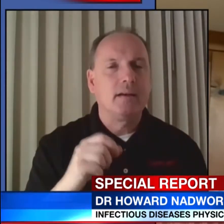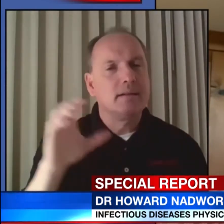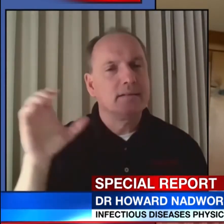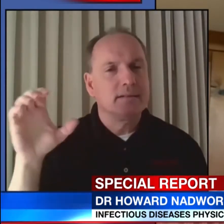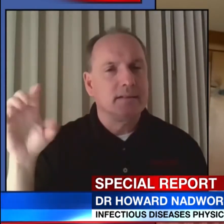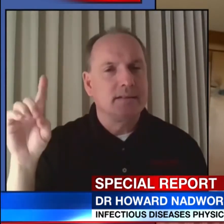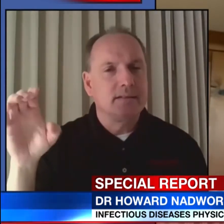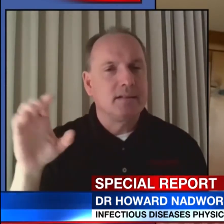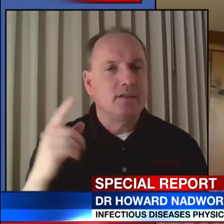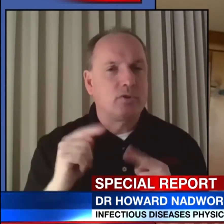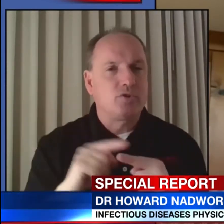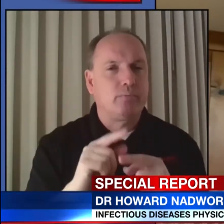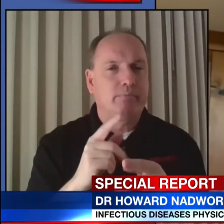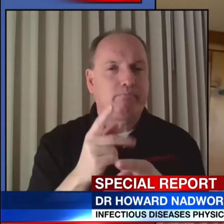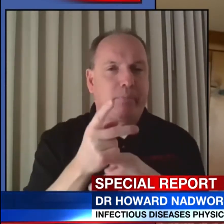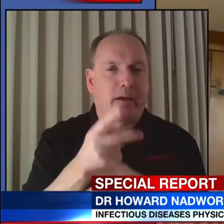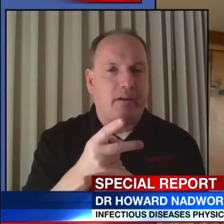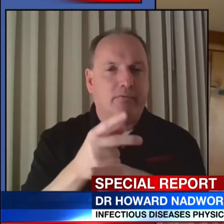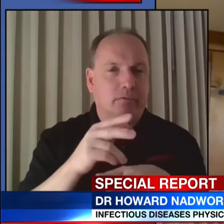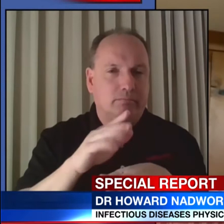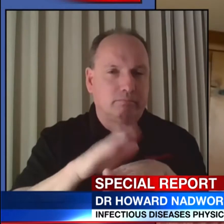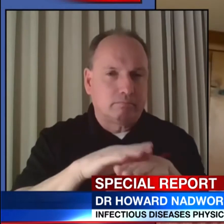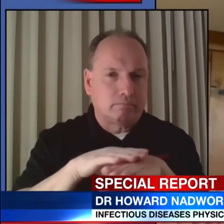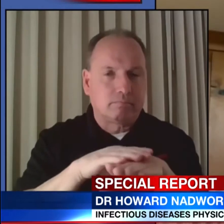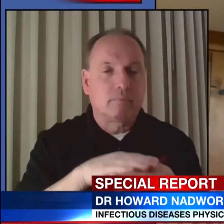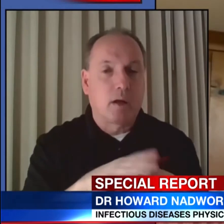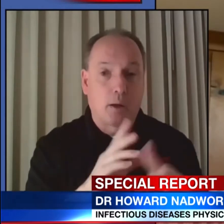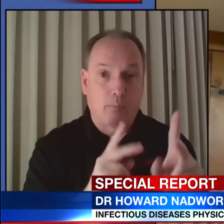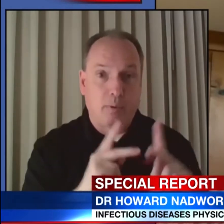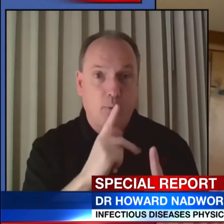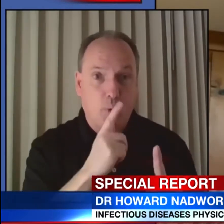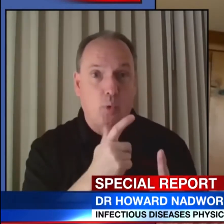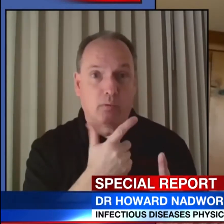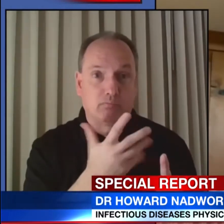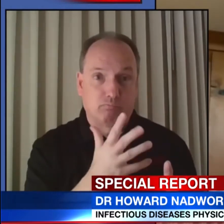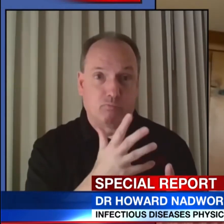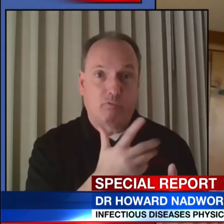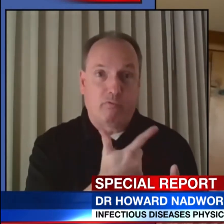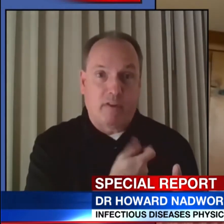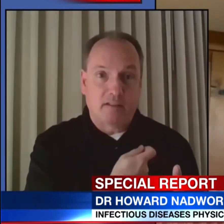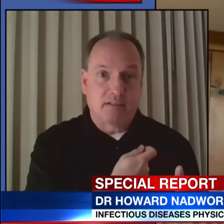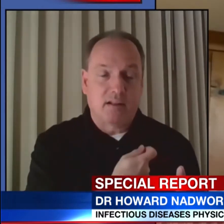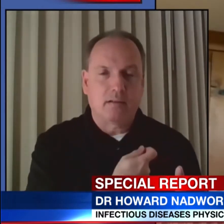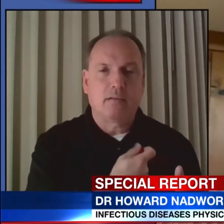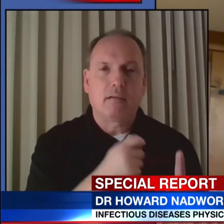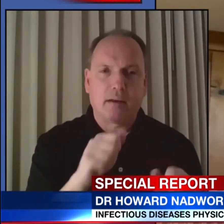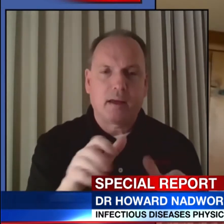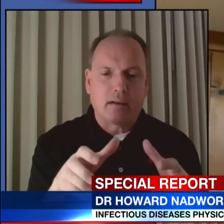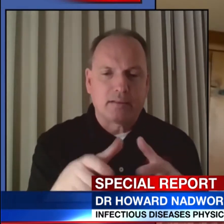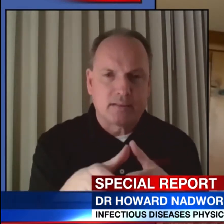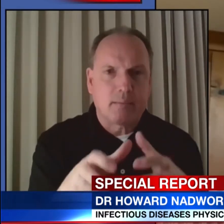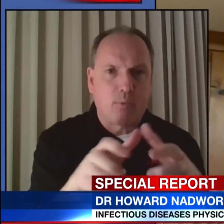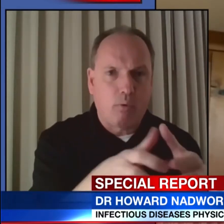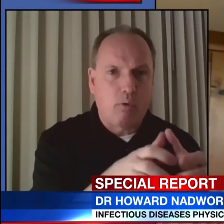EVERYONE ELSE IN THE WORLD THAT CASES ARE GOING UP. I THINK THEY ARE JUST TRYING